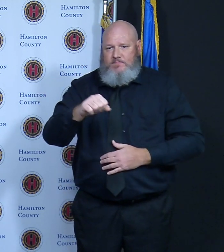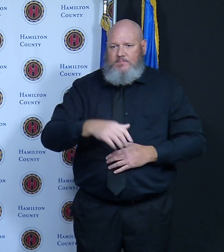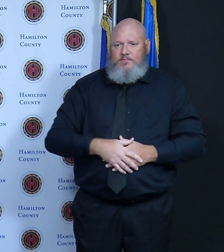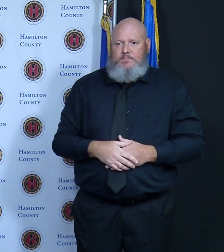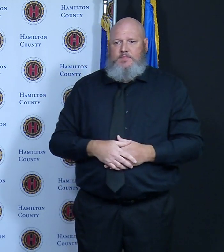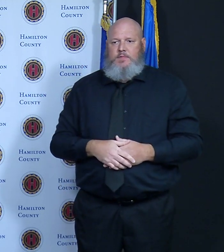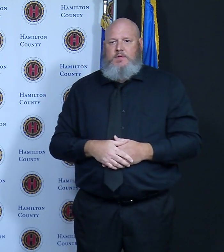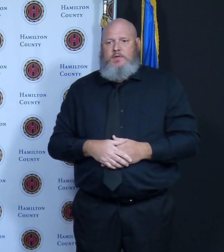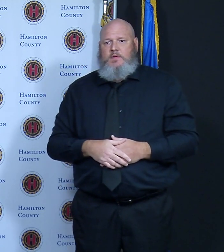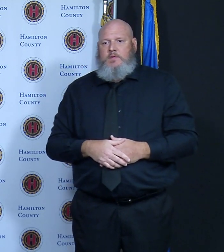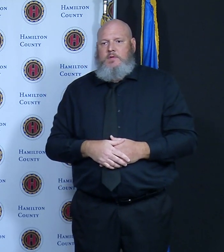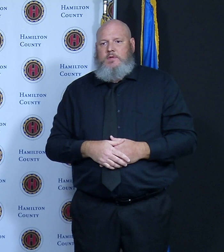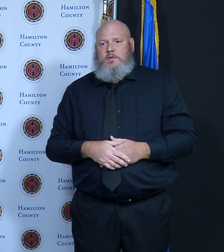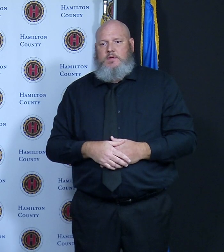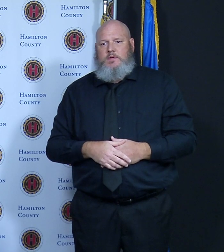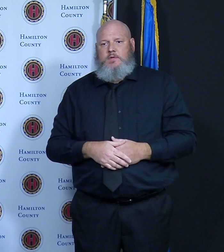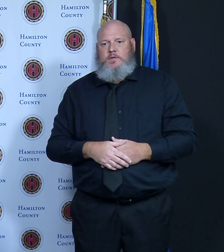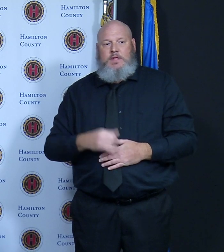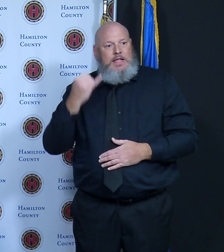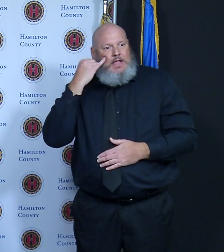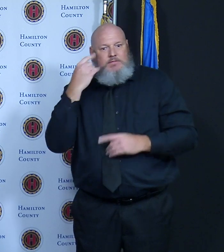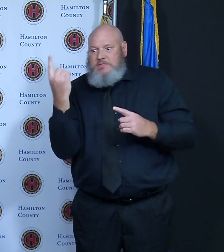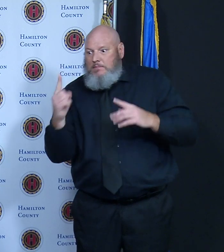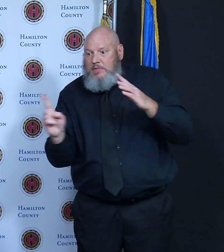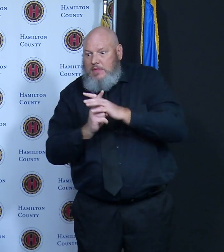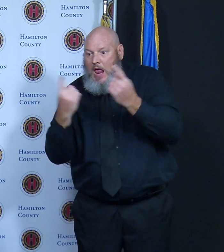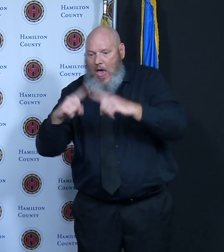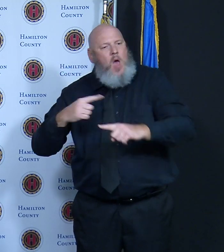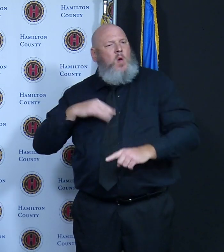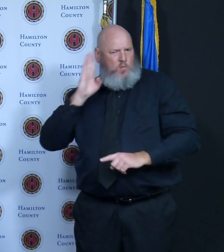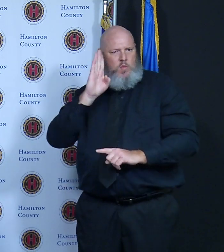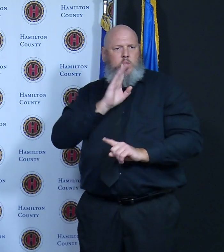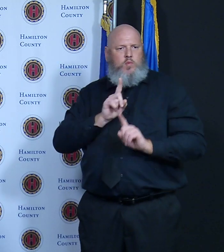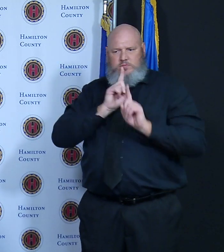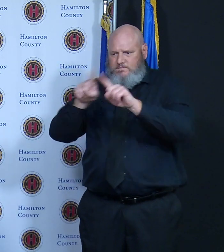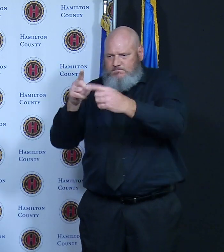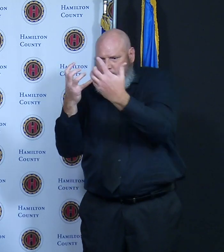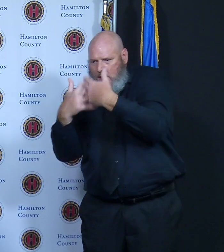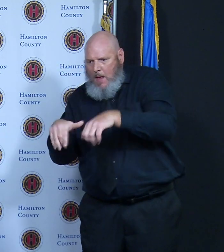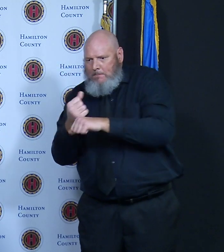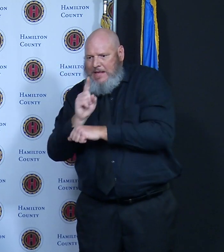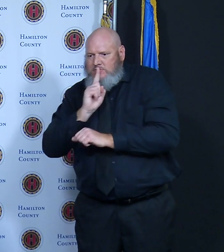happen another question for you director Jay Hanselman of WVXU asks lots of